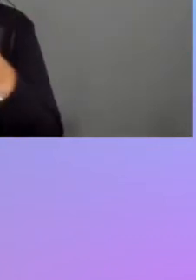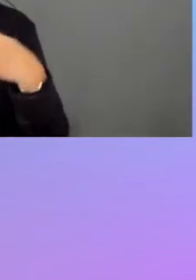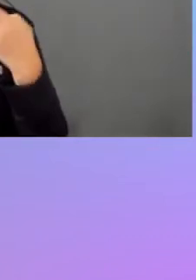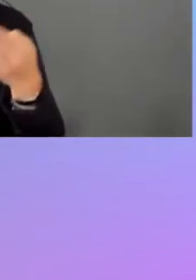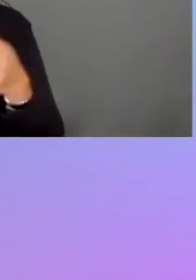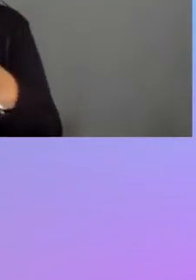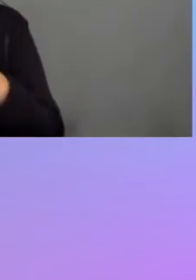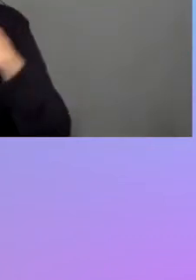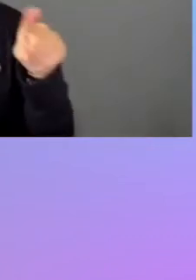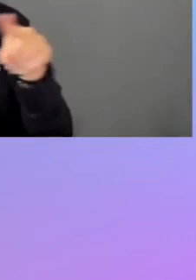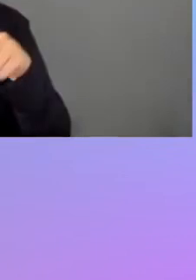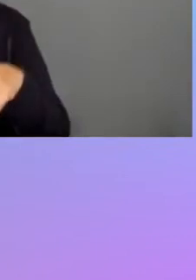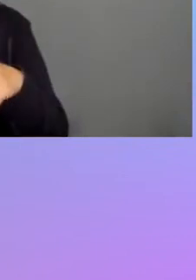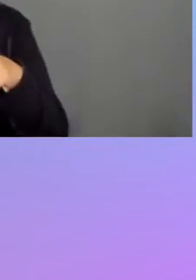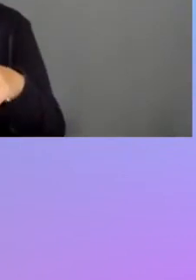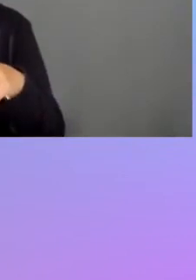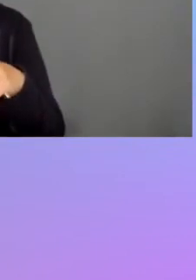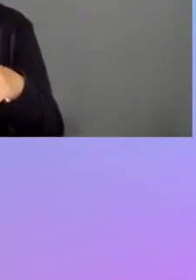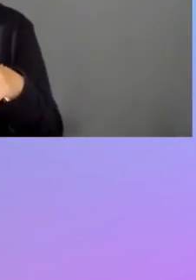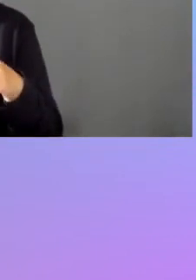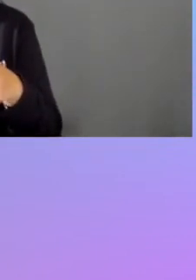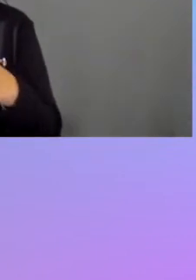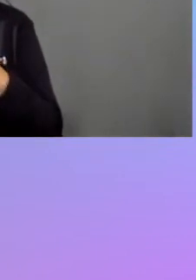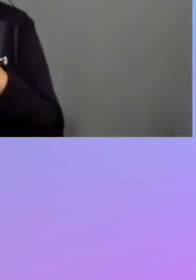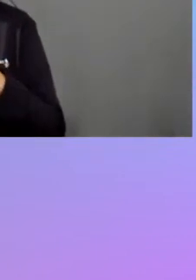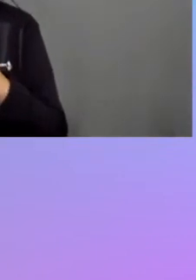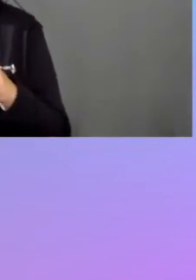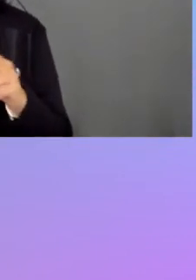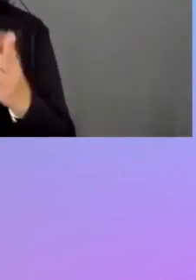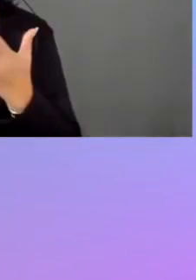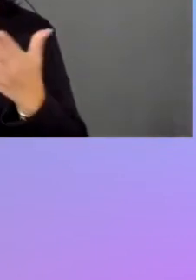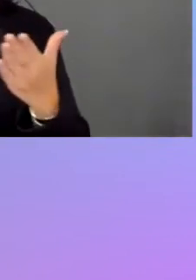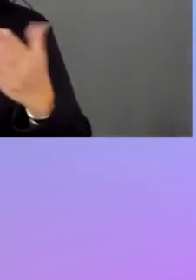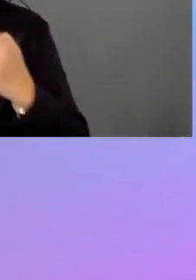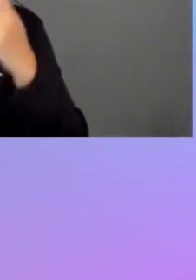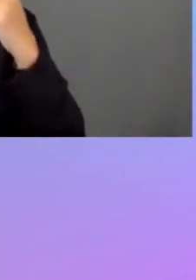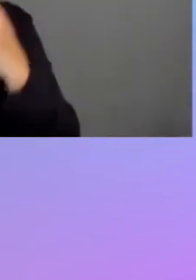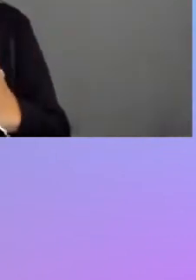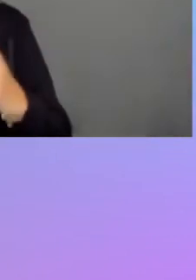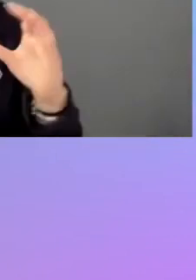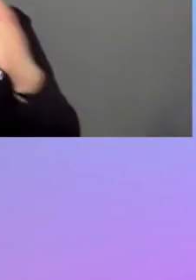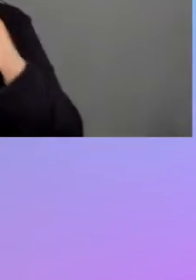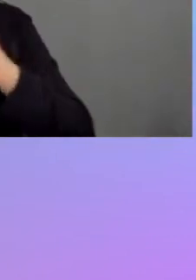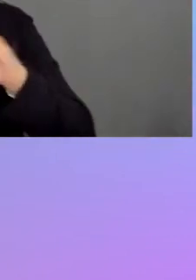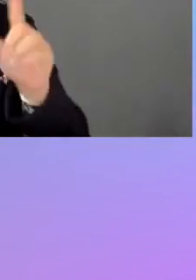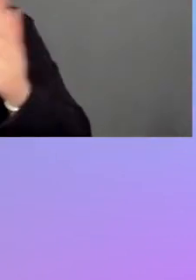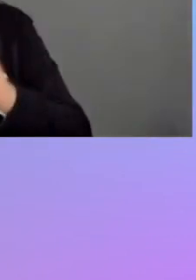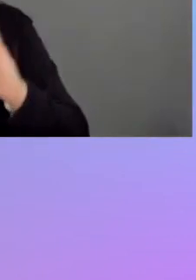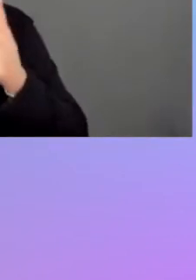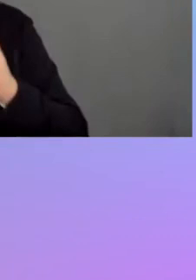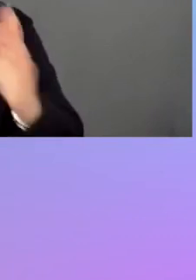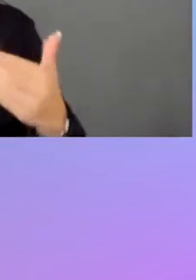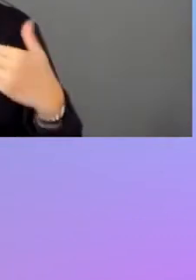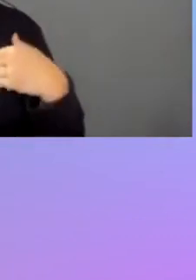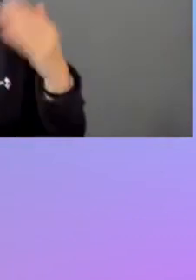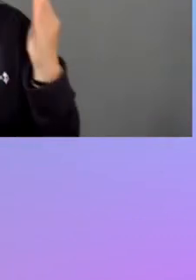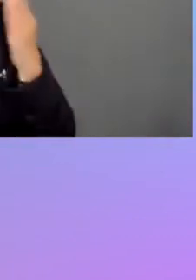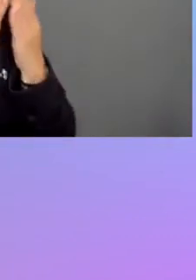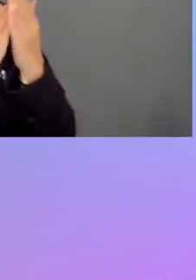different examples. The regulations say that the type of axillary that might need to be provided is going to vary not necessarily on the type of context and other